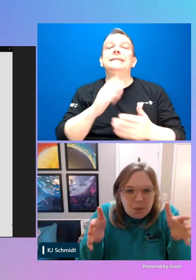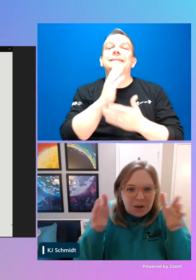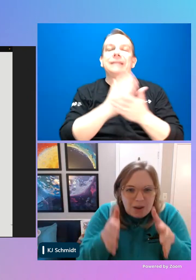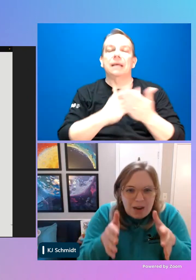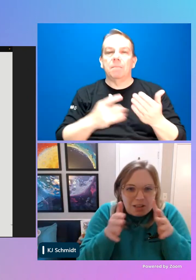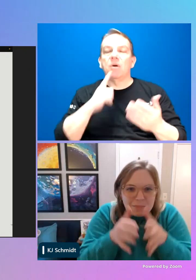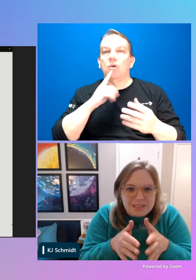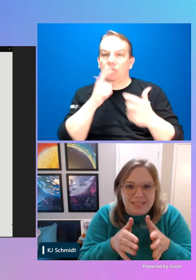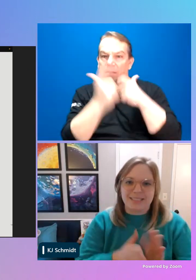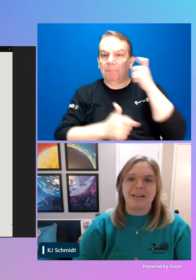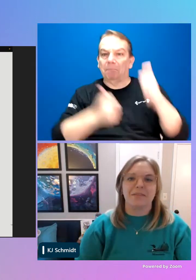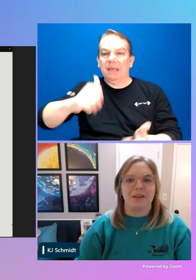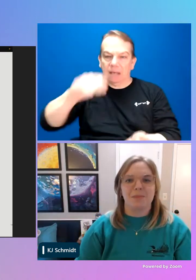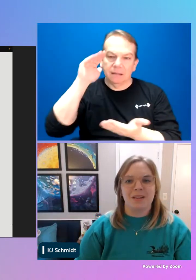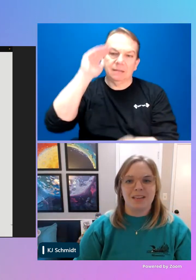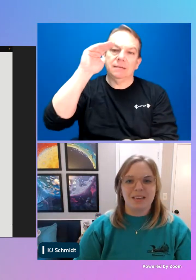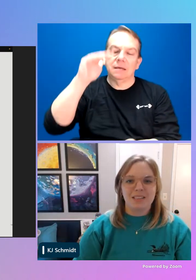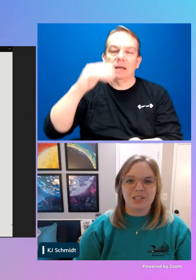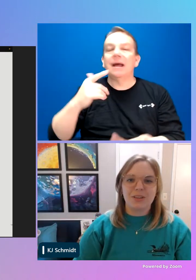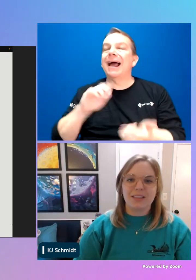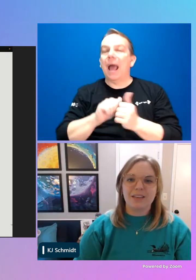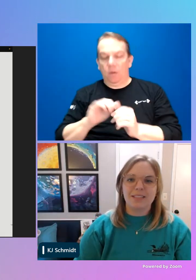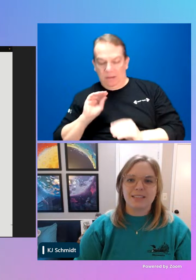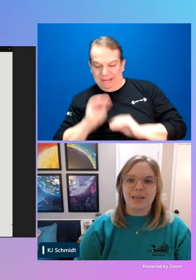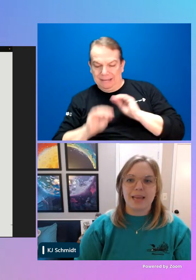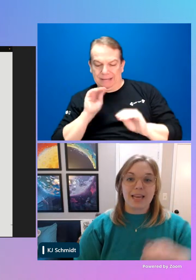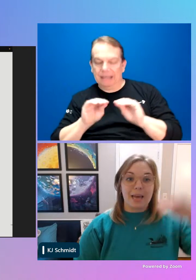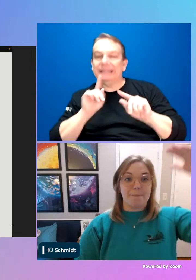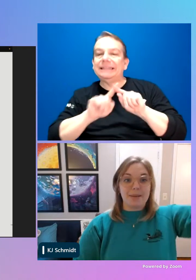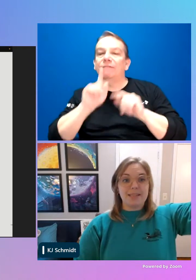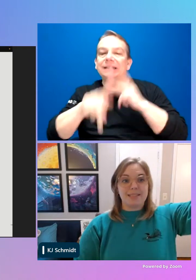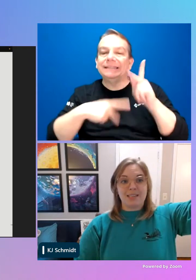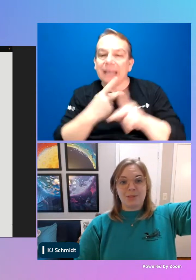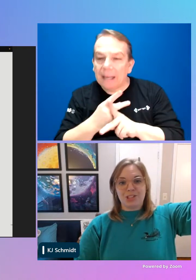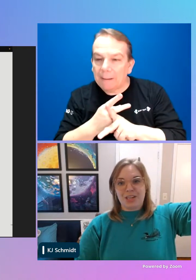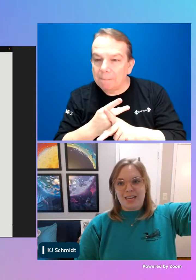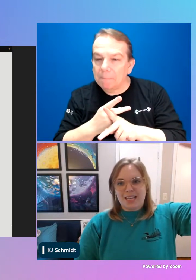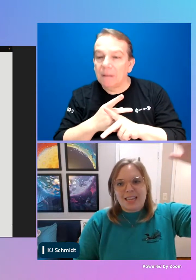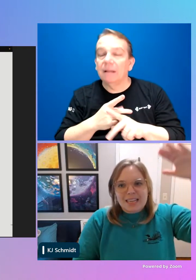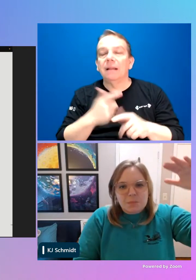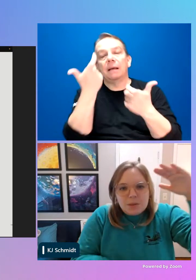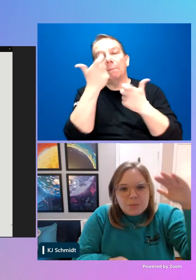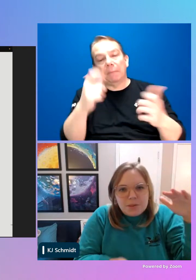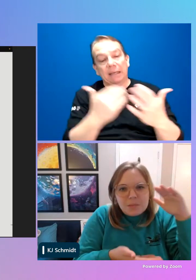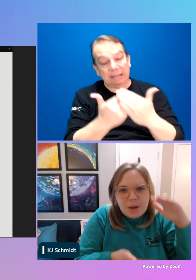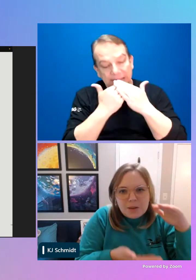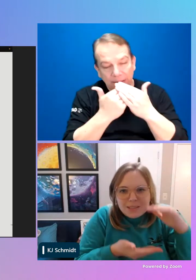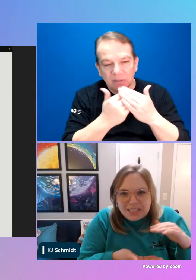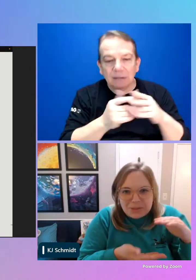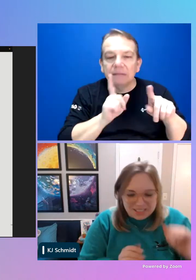Other smaller elements inside of them. So you can think of this like making a big sandwich that